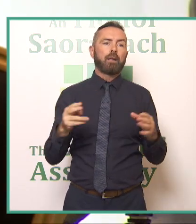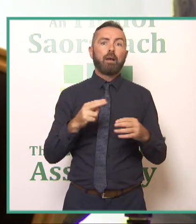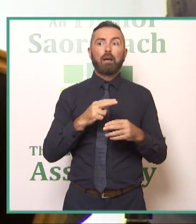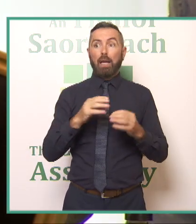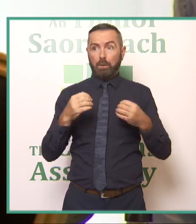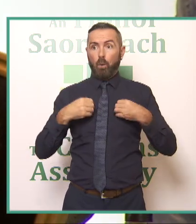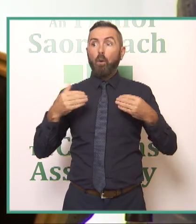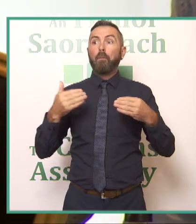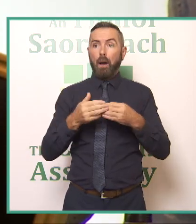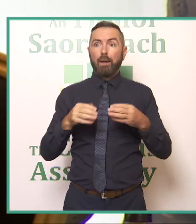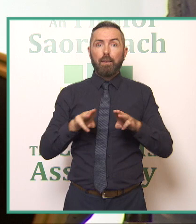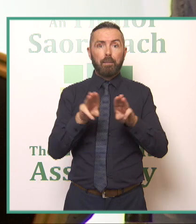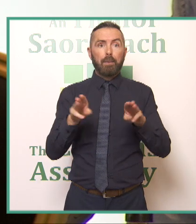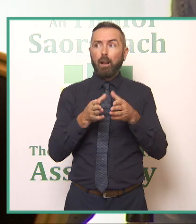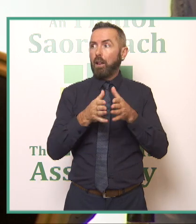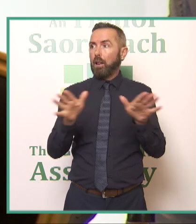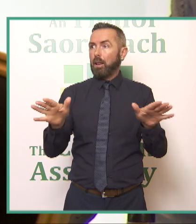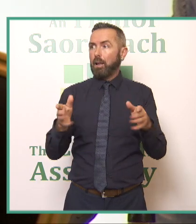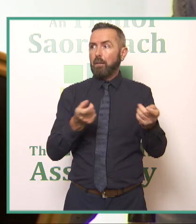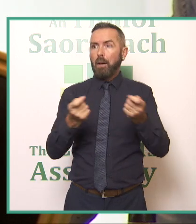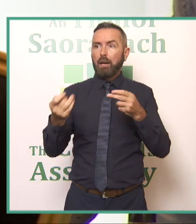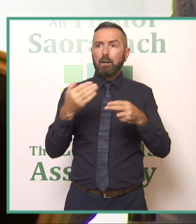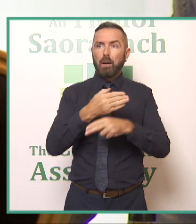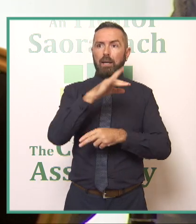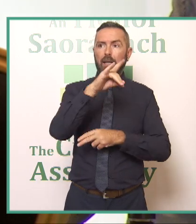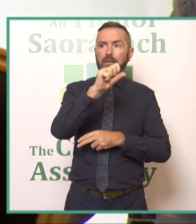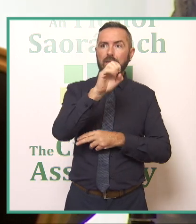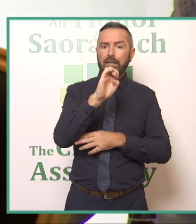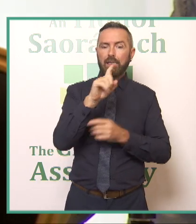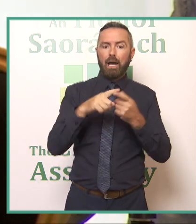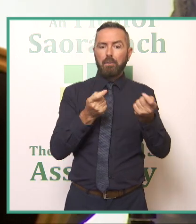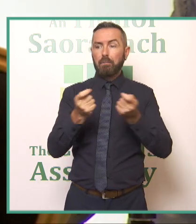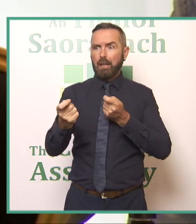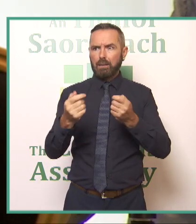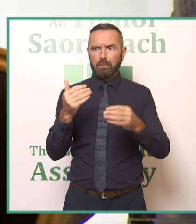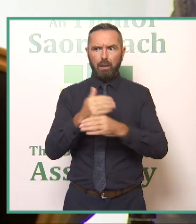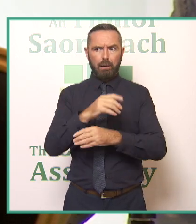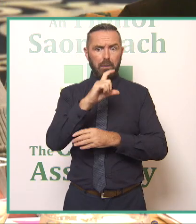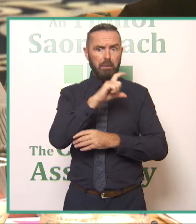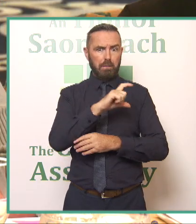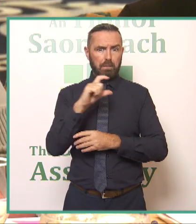by the people it's managed by the HSE and it's managed by the city council of Galway city council